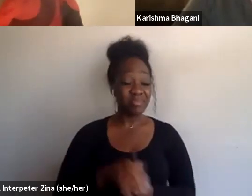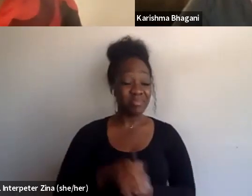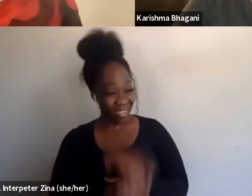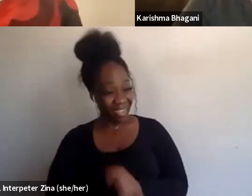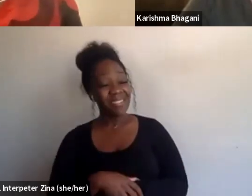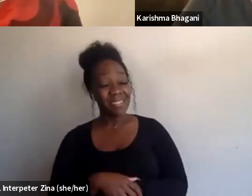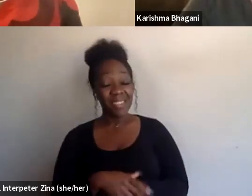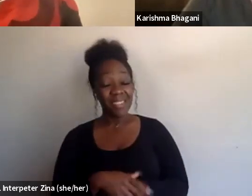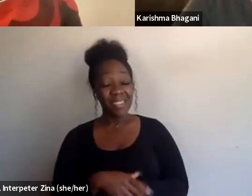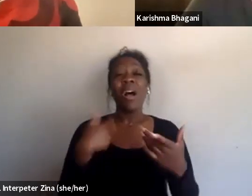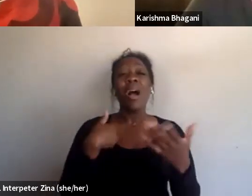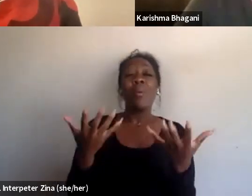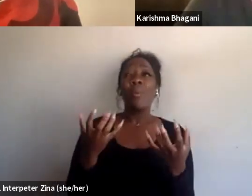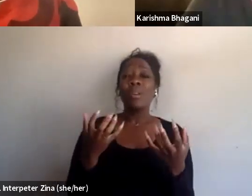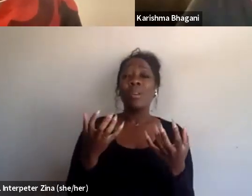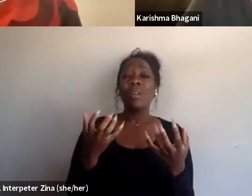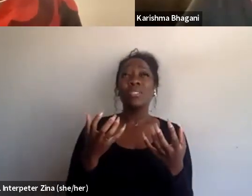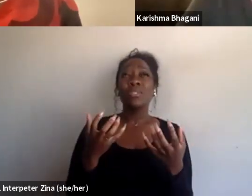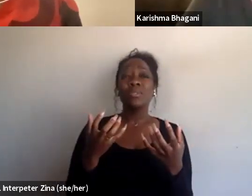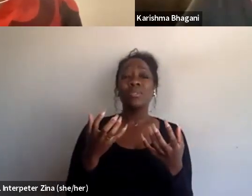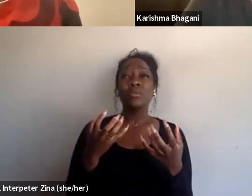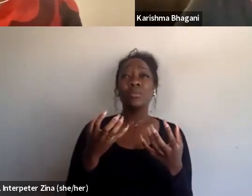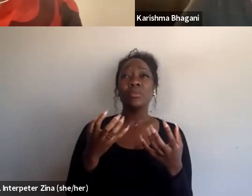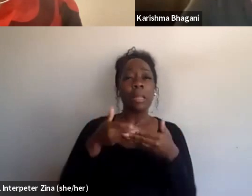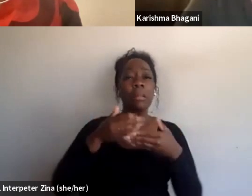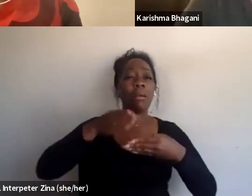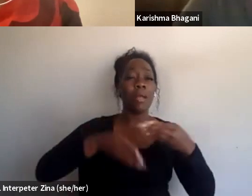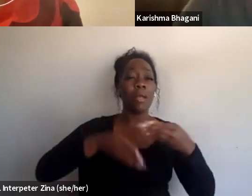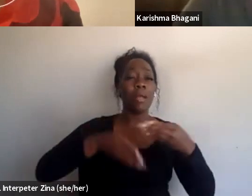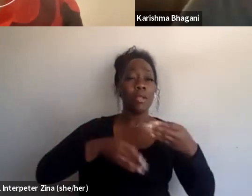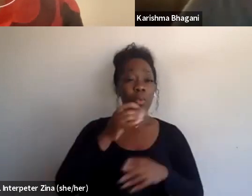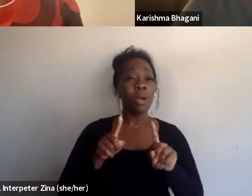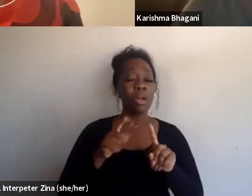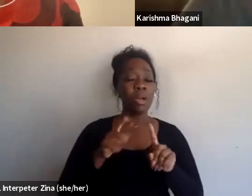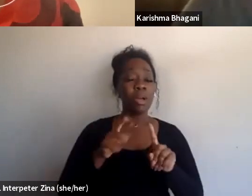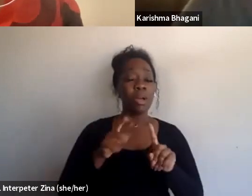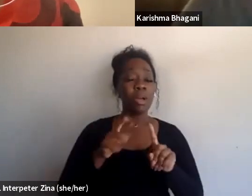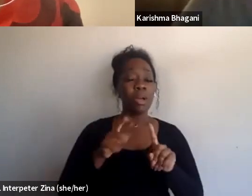I'd love to wrap up our, oh, sorry. I didn't mean to cut you off.